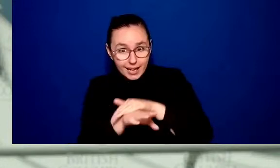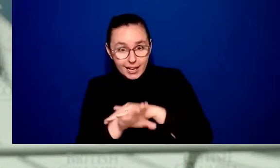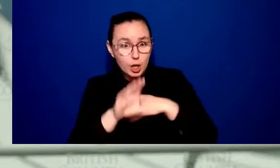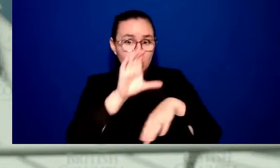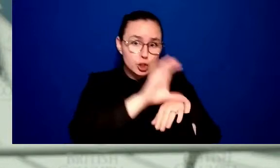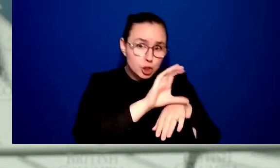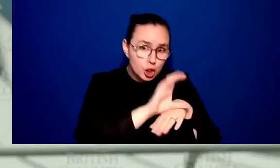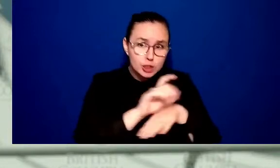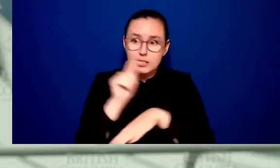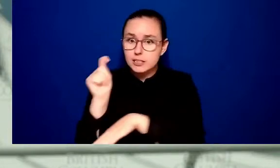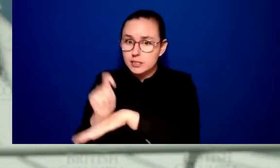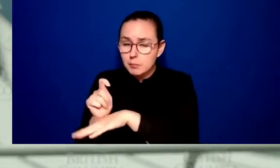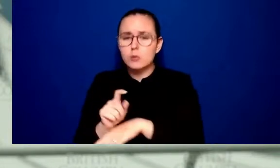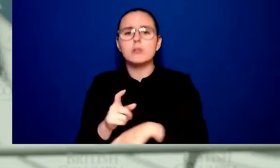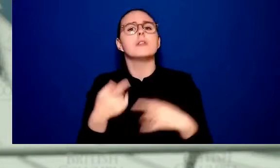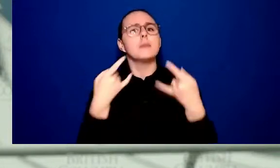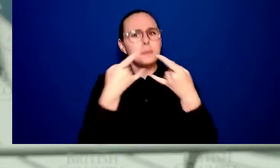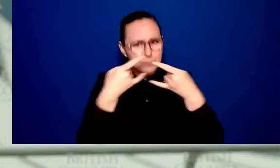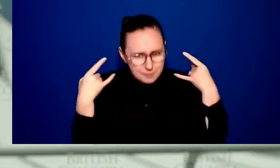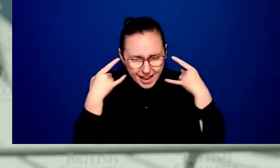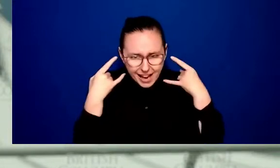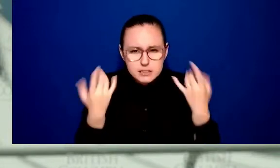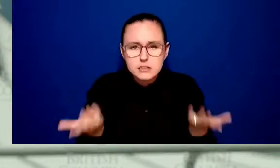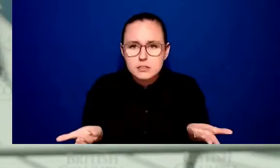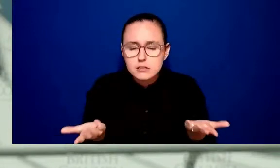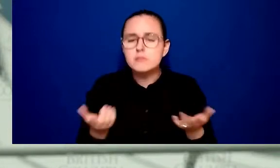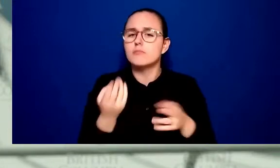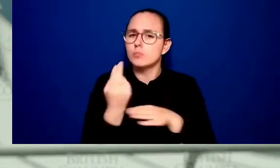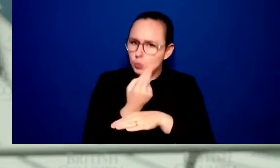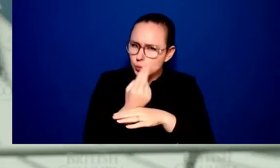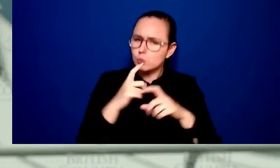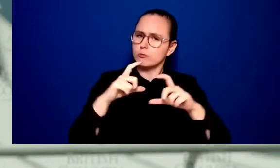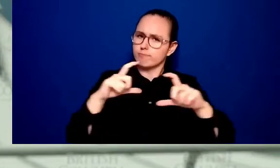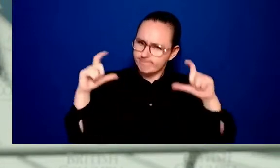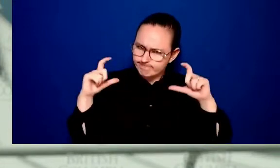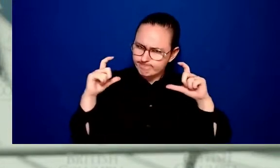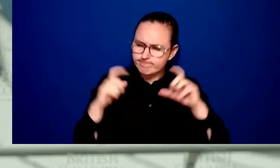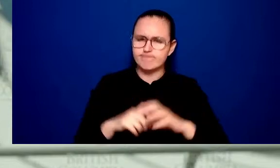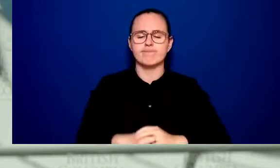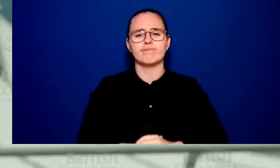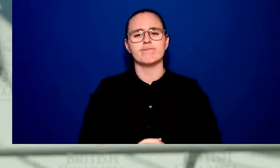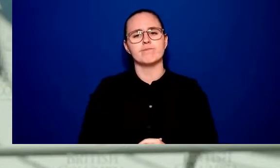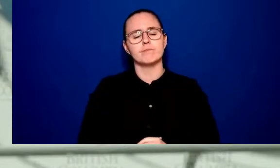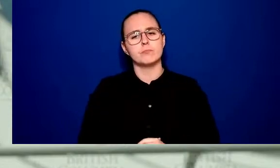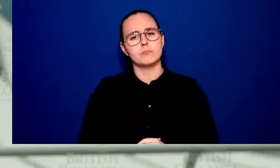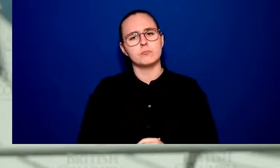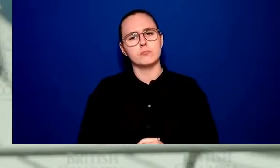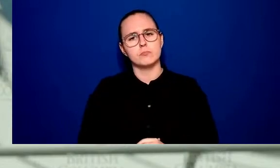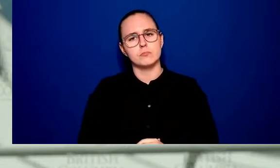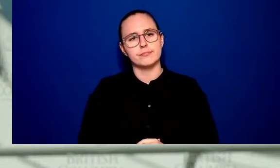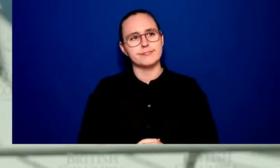you are carefully considering how or if. People are coming together with high risk in